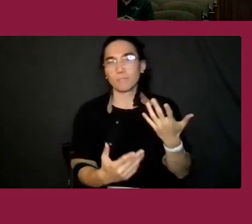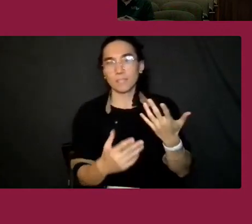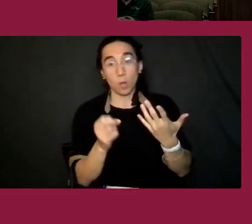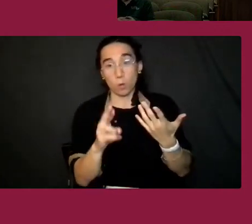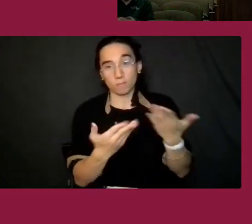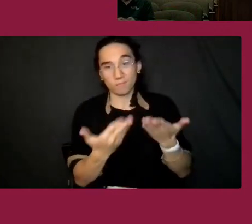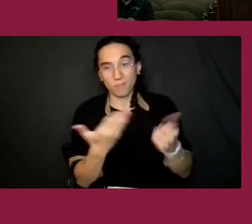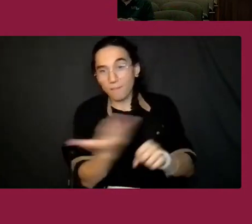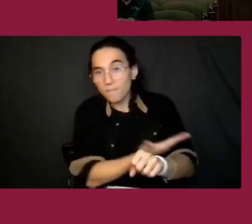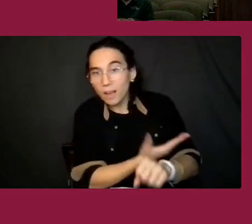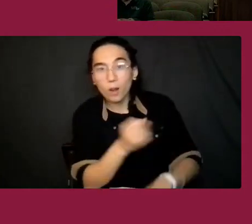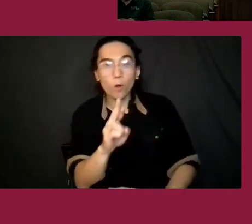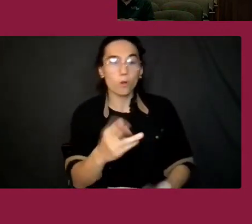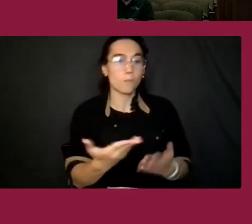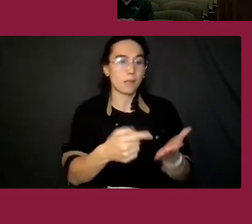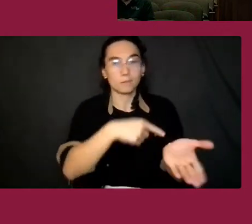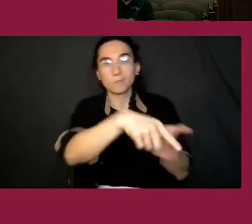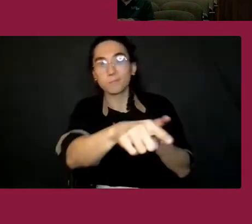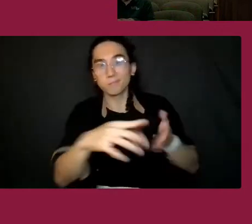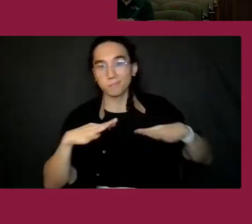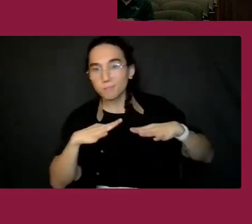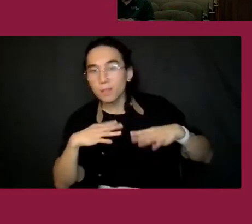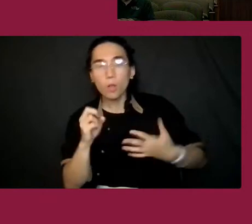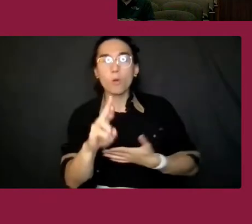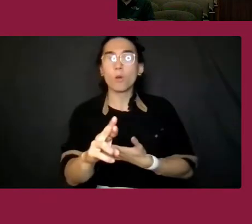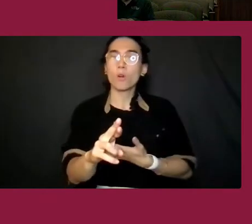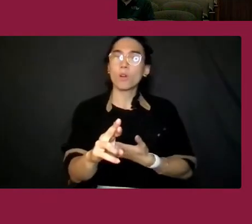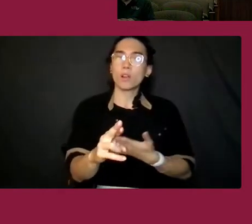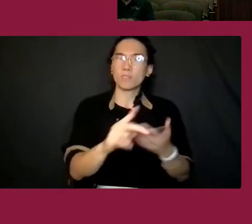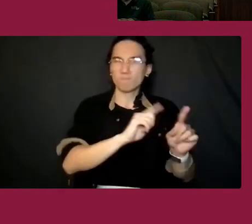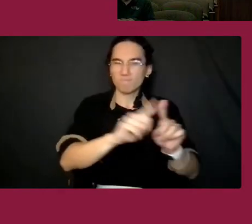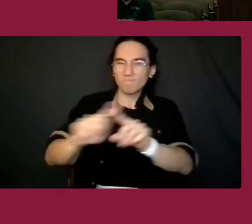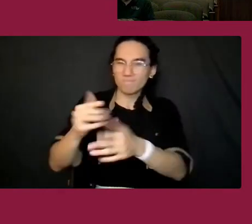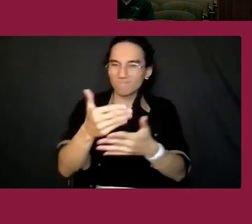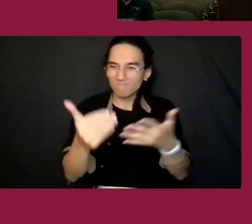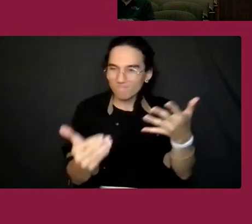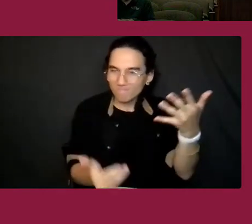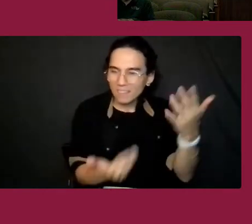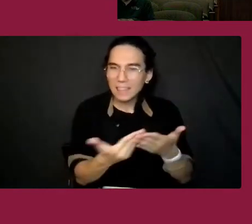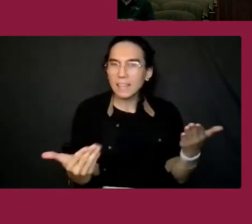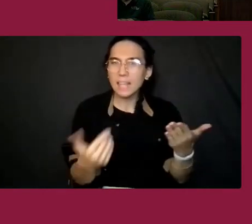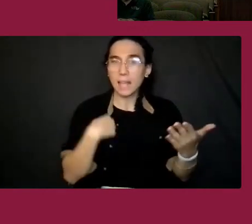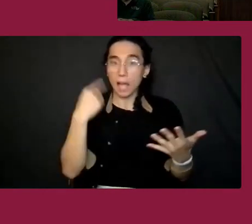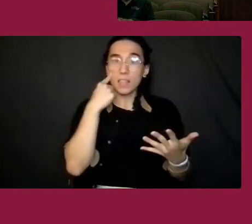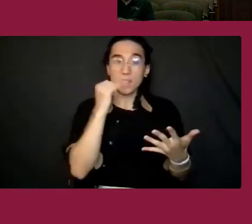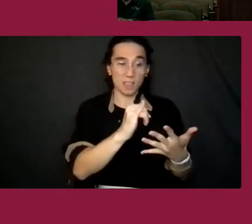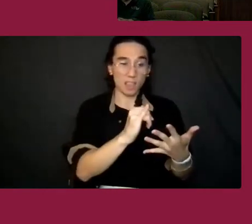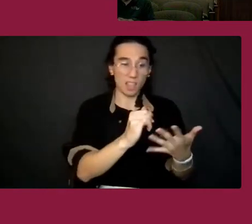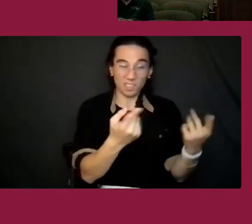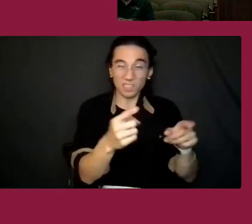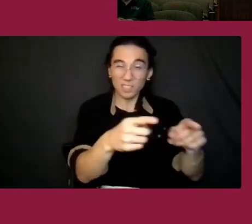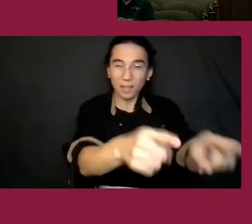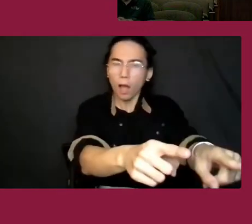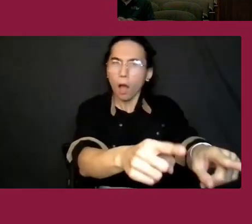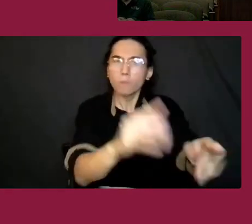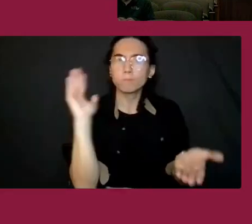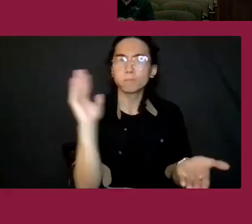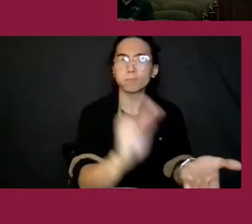paid administrative leave, and I think we can eliminate some of that if the training is applied and if everyone understands it. Thank you.